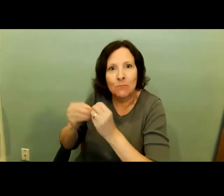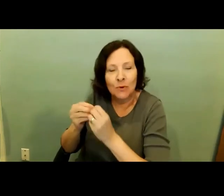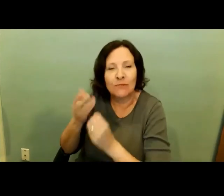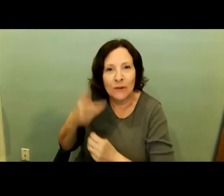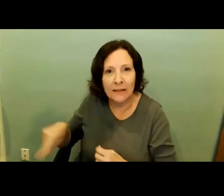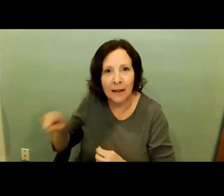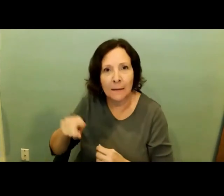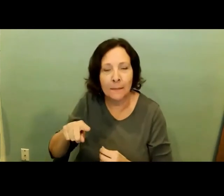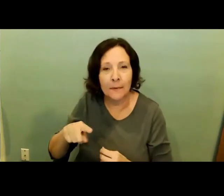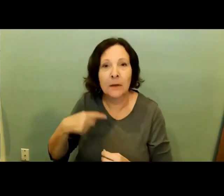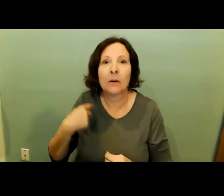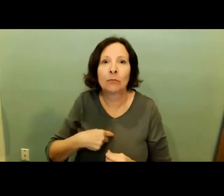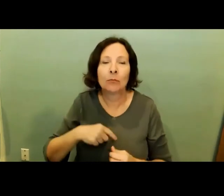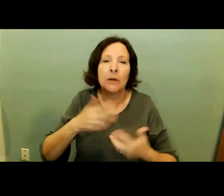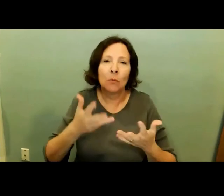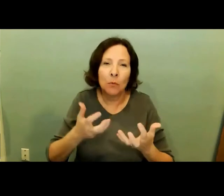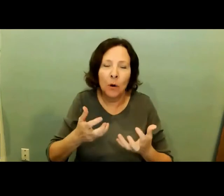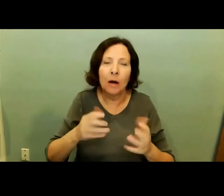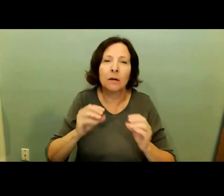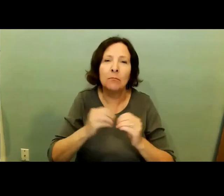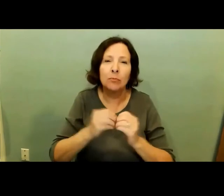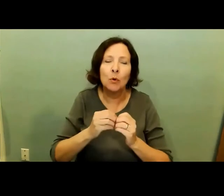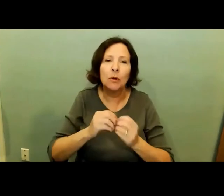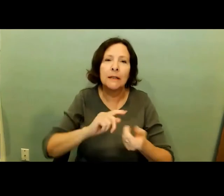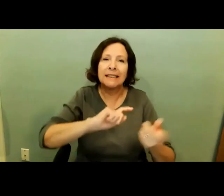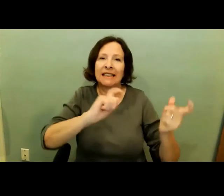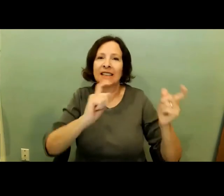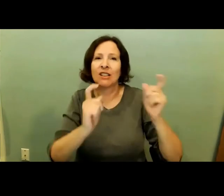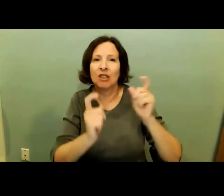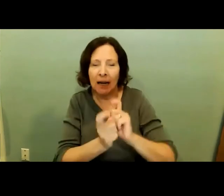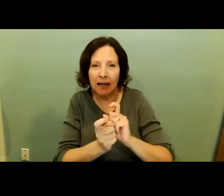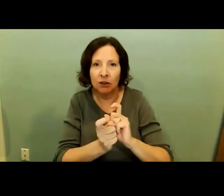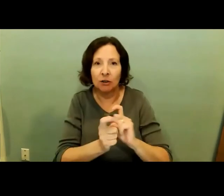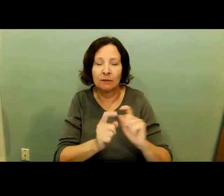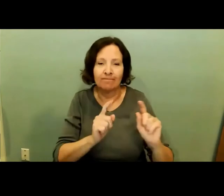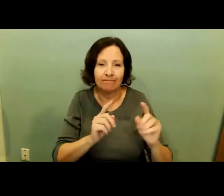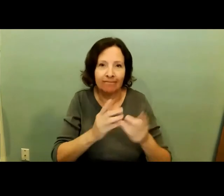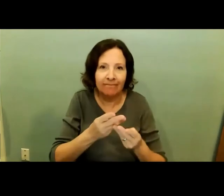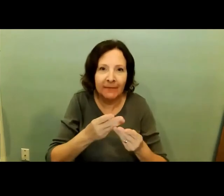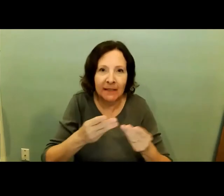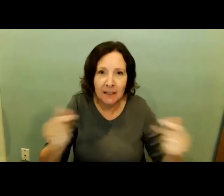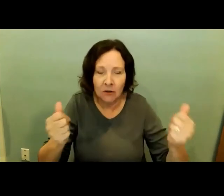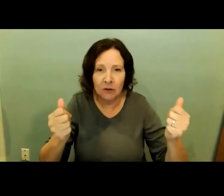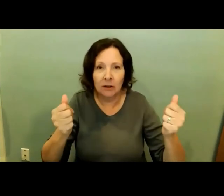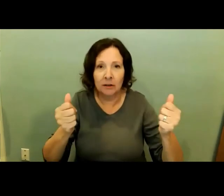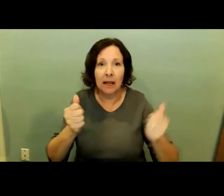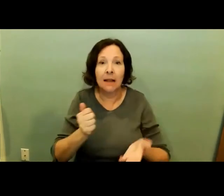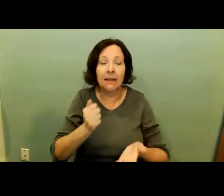solutions that make differences in the institution and diversifying the workforce.